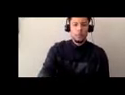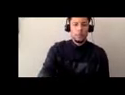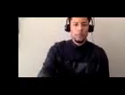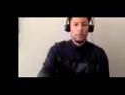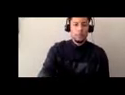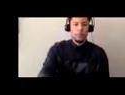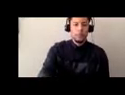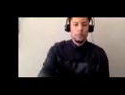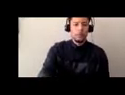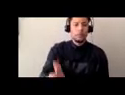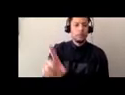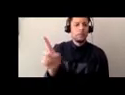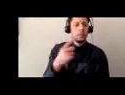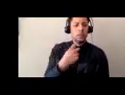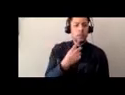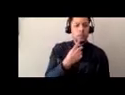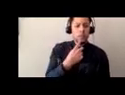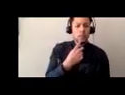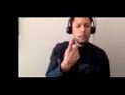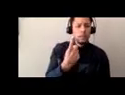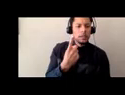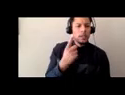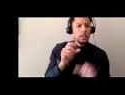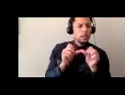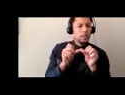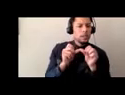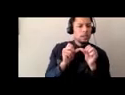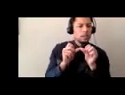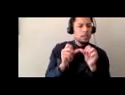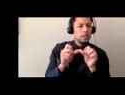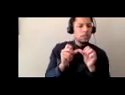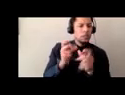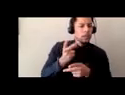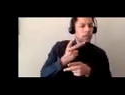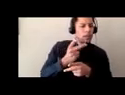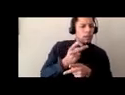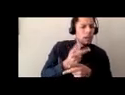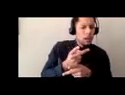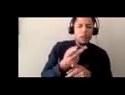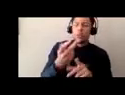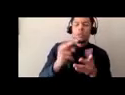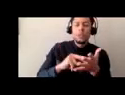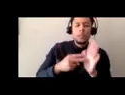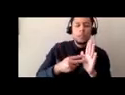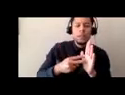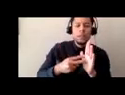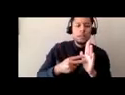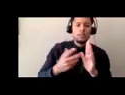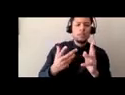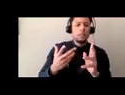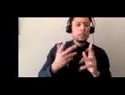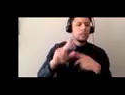Which continuum of care sort of collaborative is that?